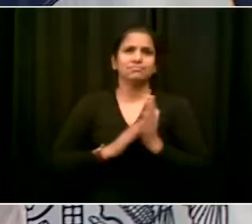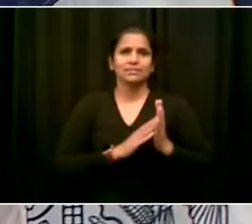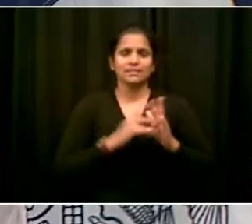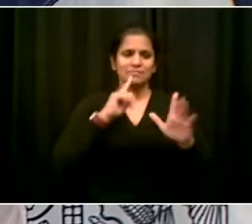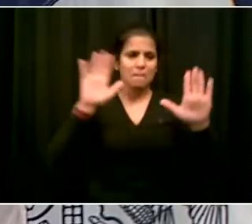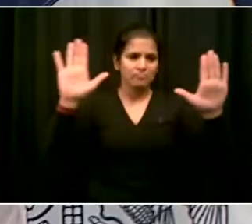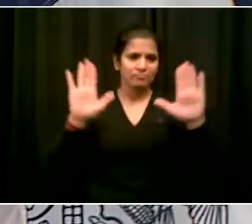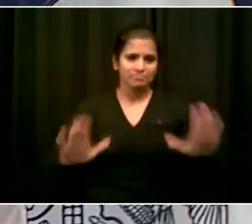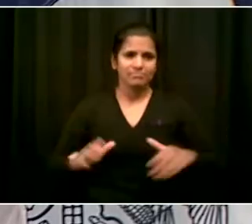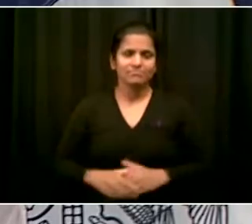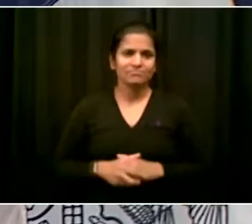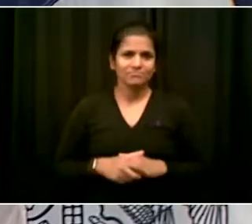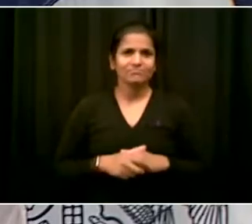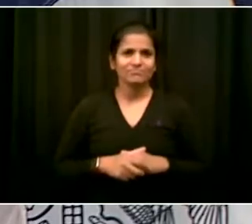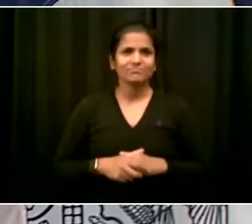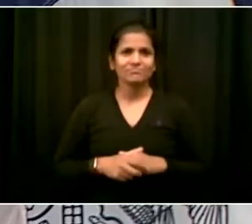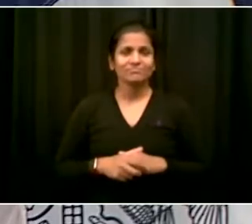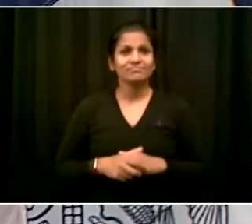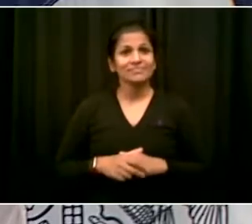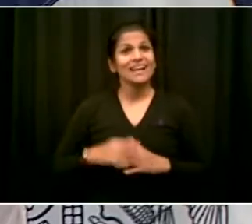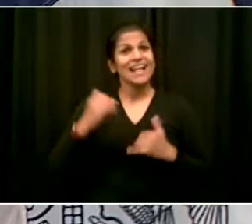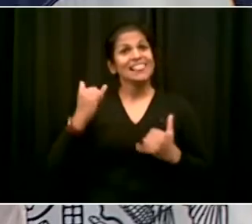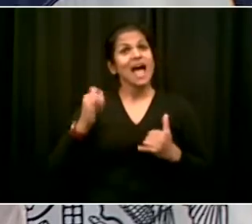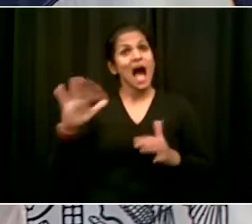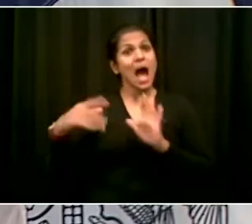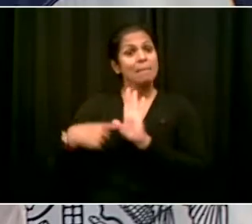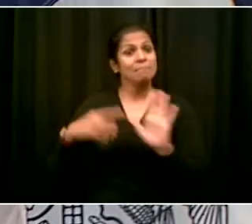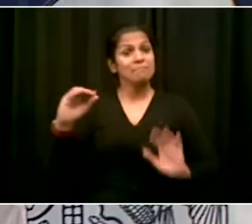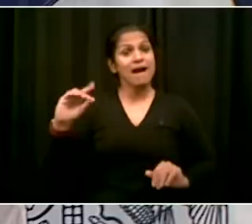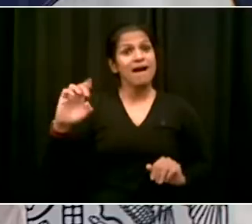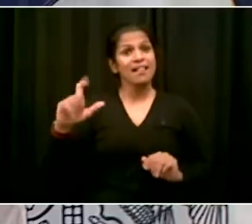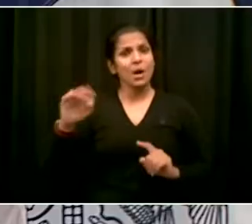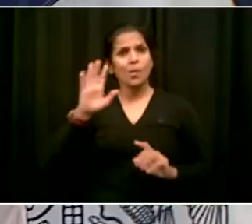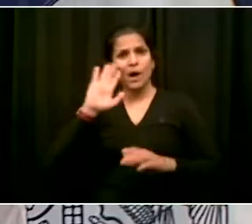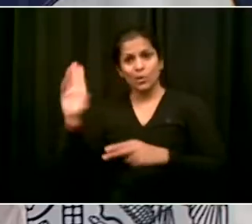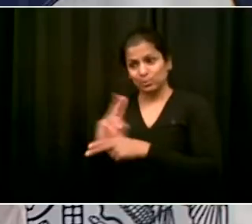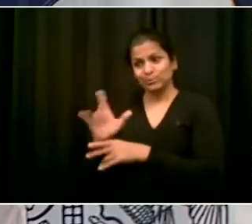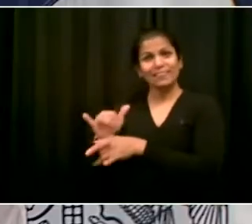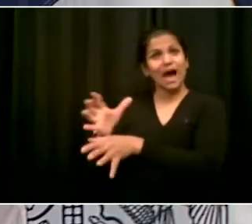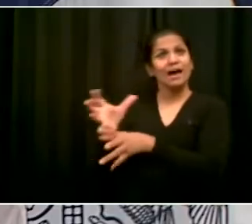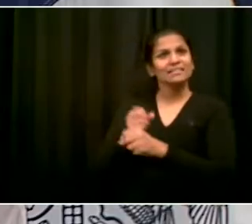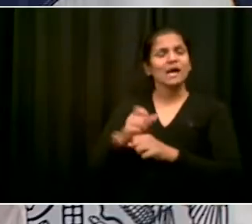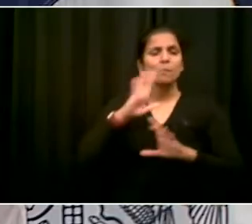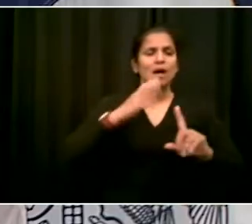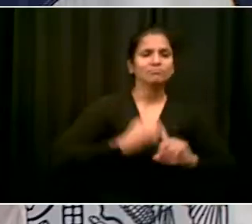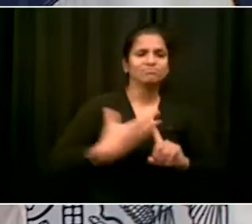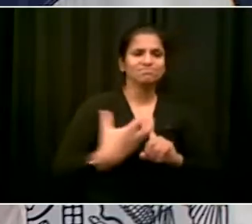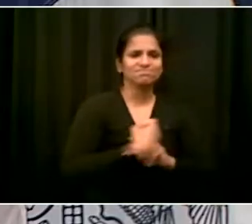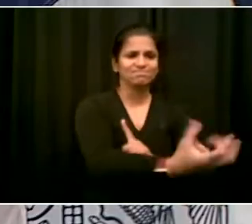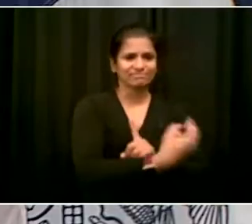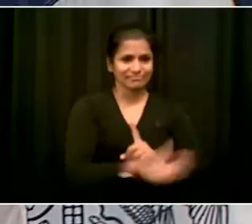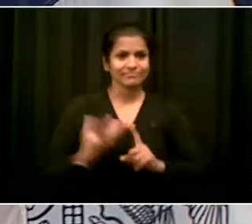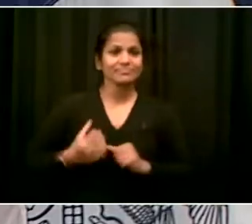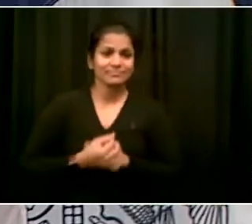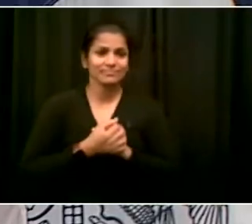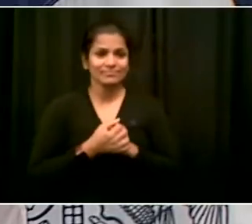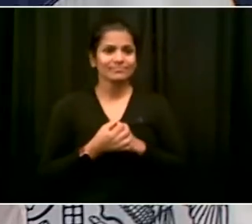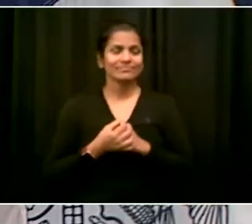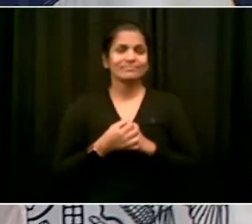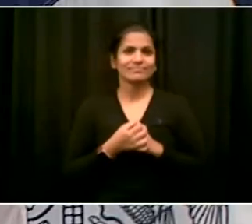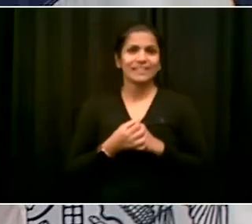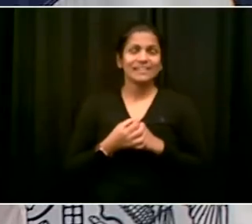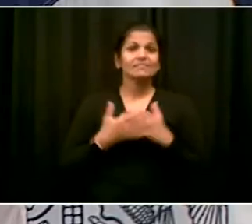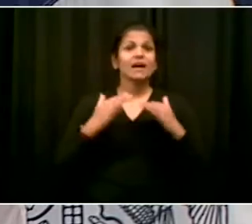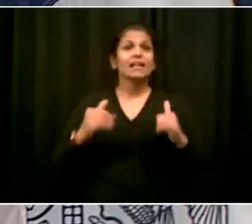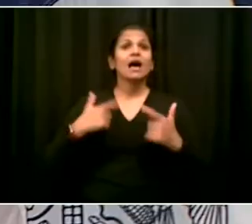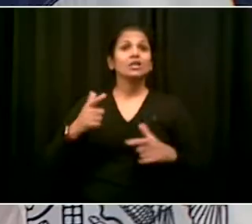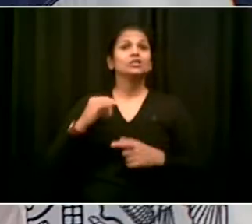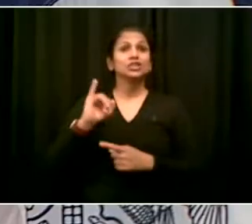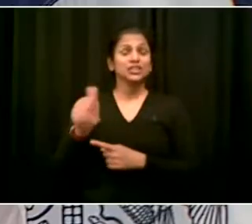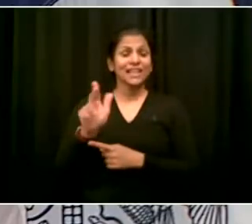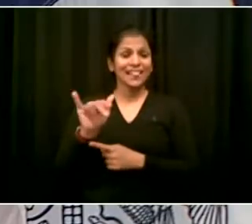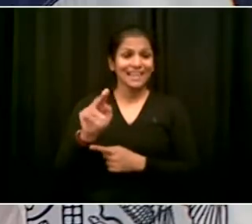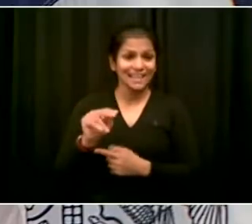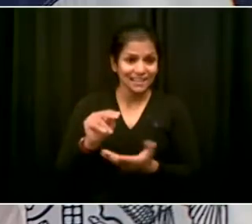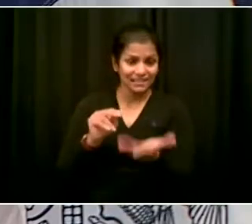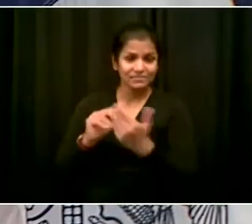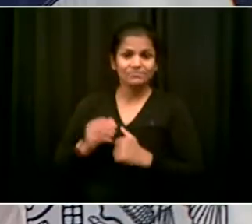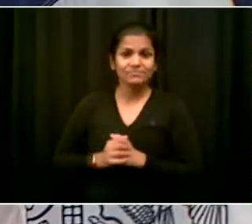RMOE E SEL-LF